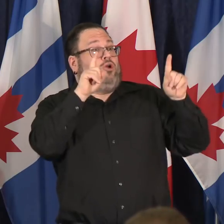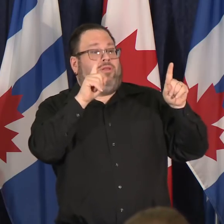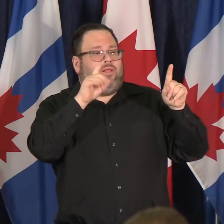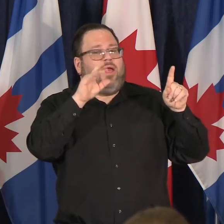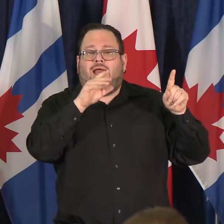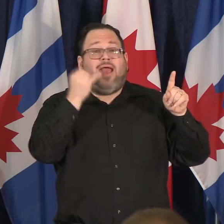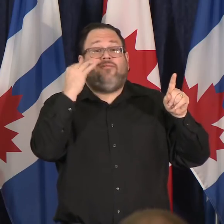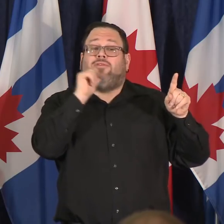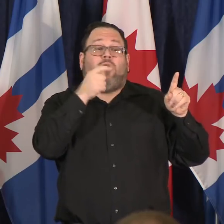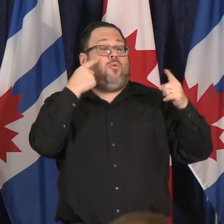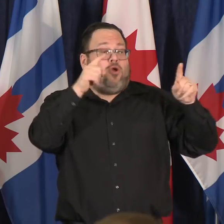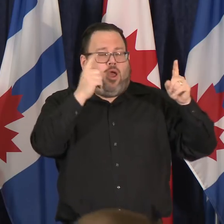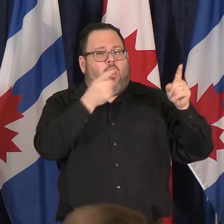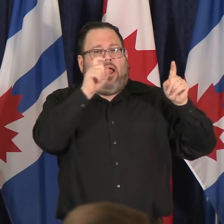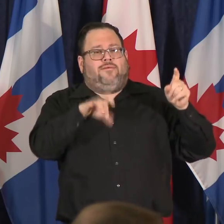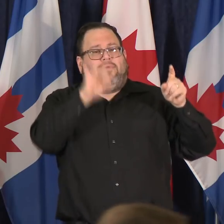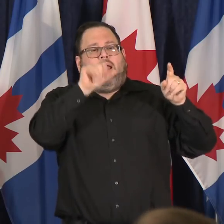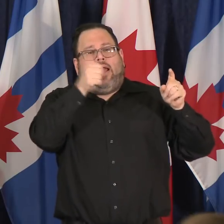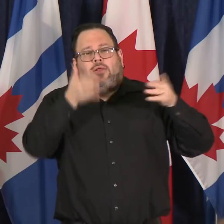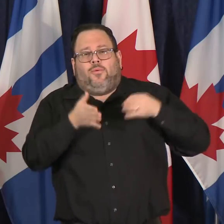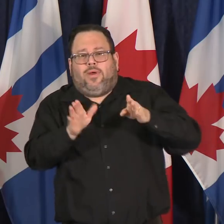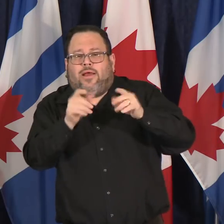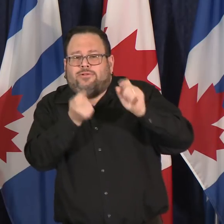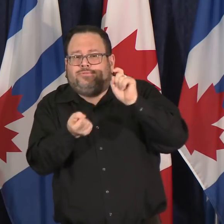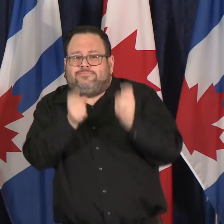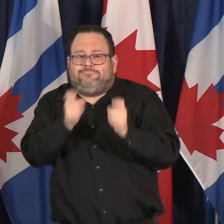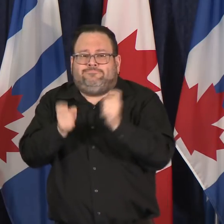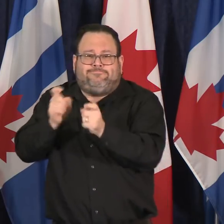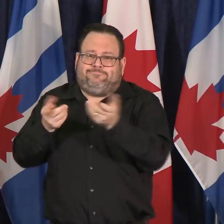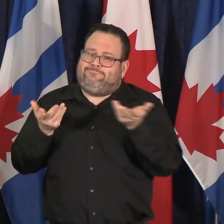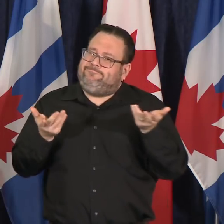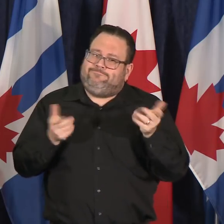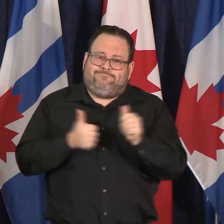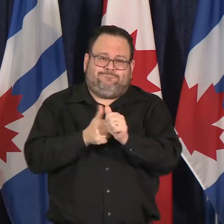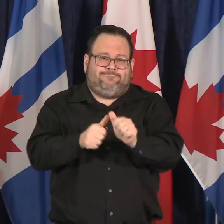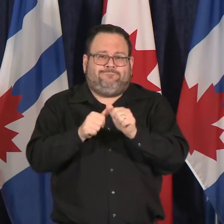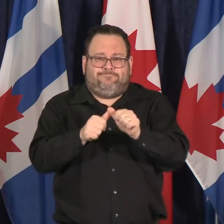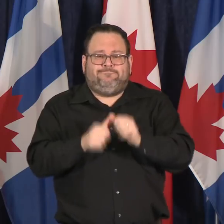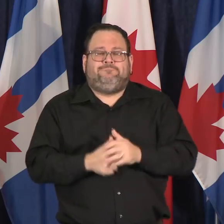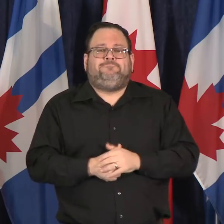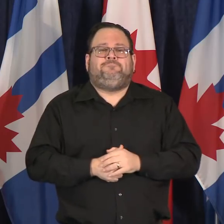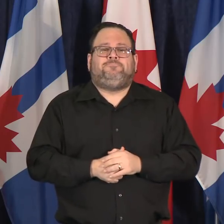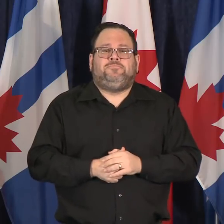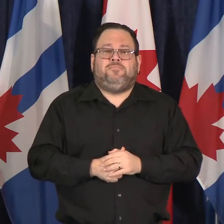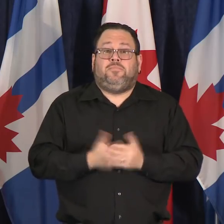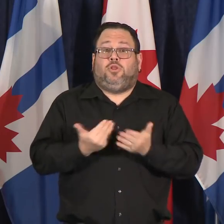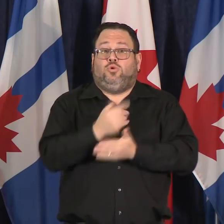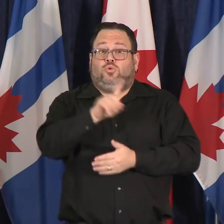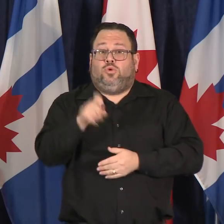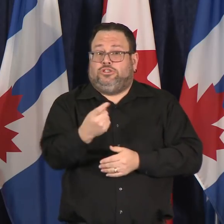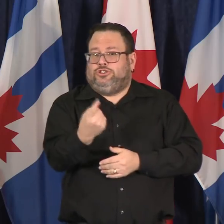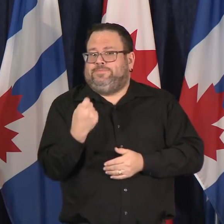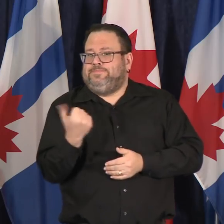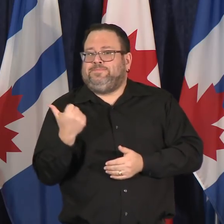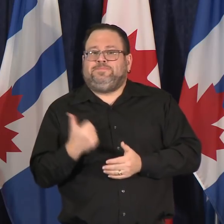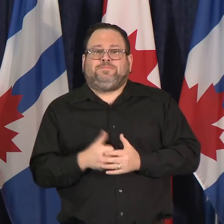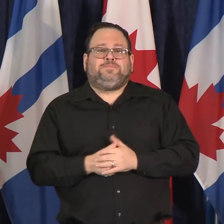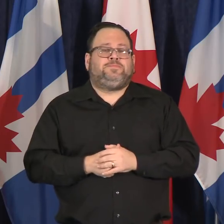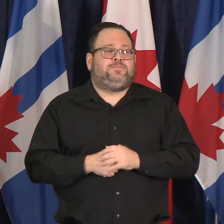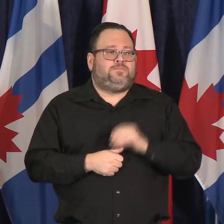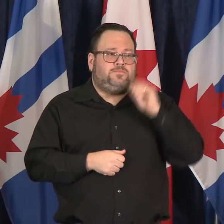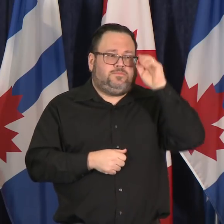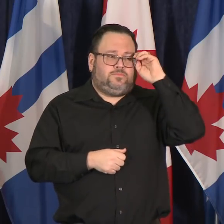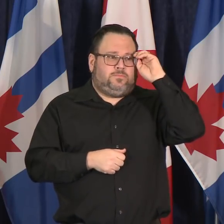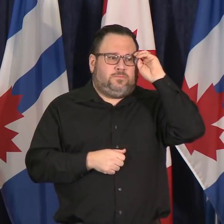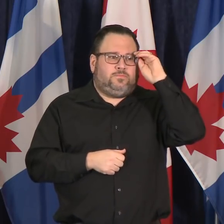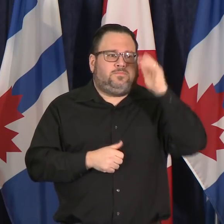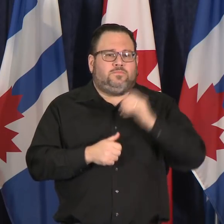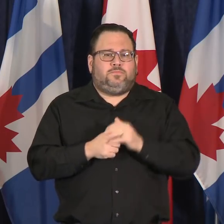what we see dr. Davila listening in to the Ottawa briefing